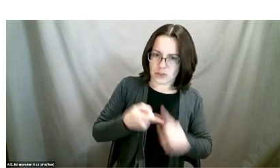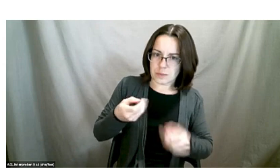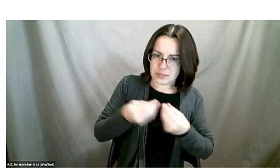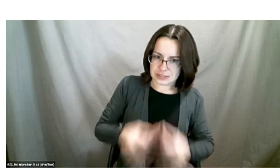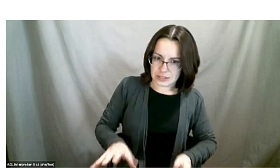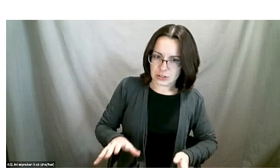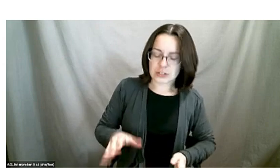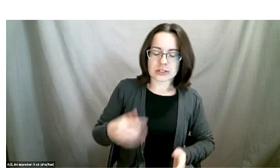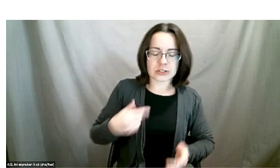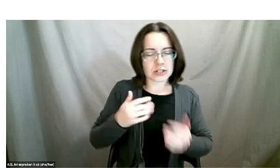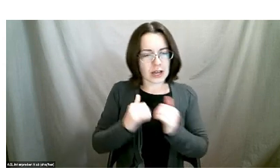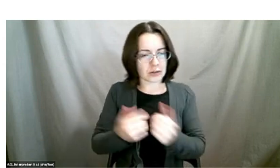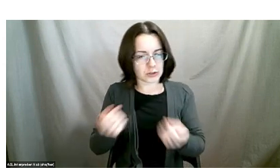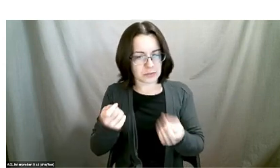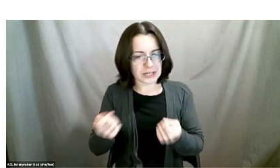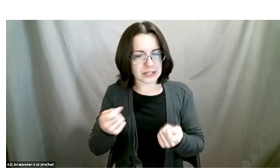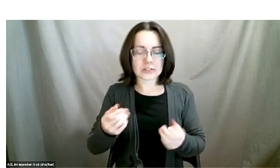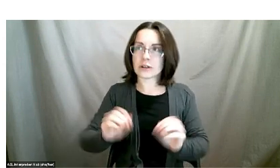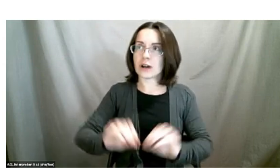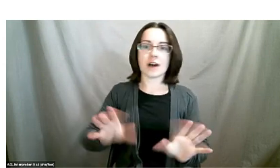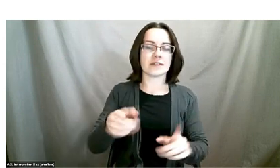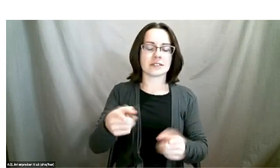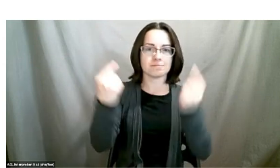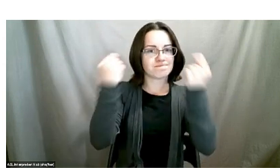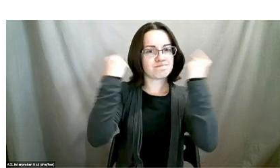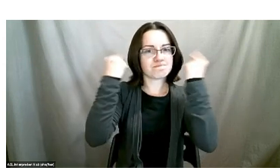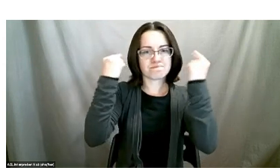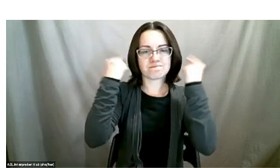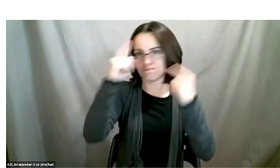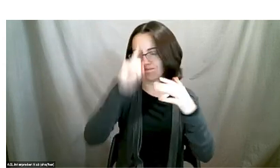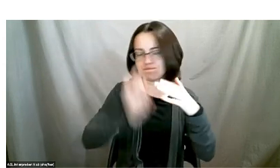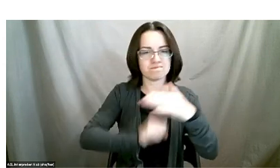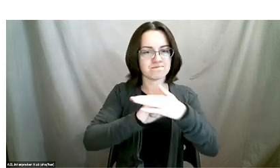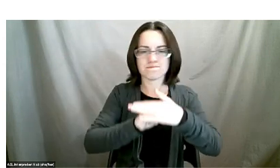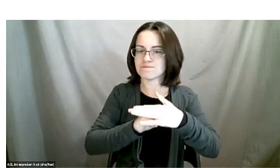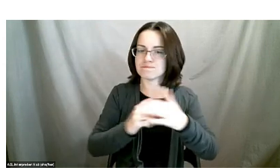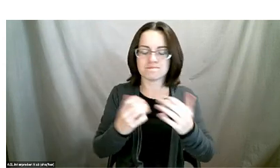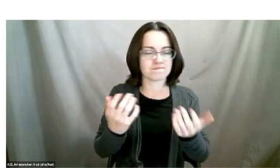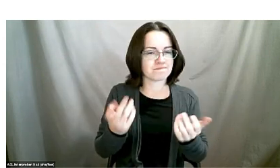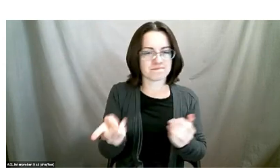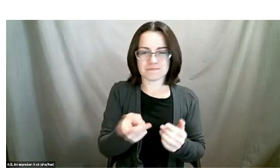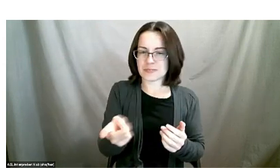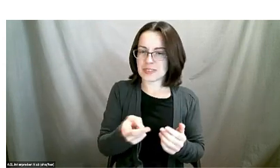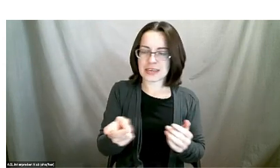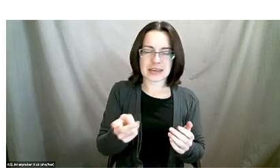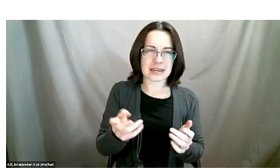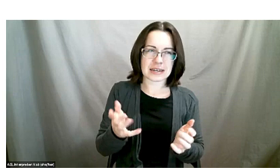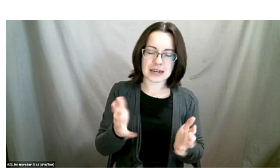I could see that I'd lost them. Right? They, they, they, they finally we're starting to get that this was not gonna be